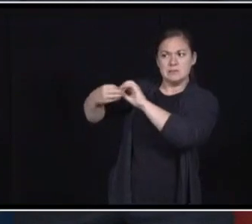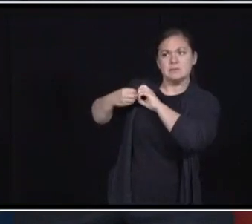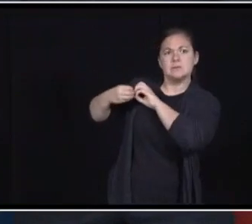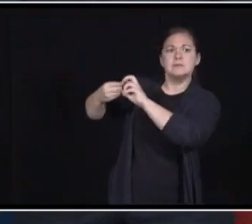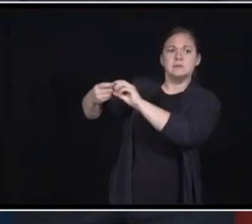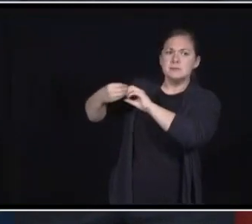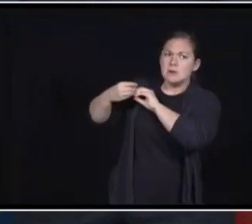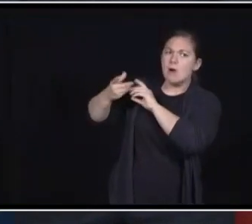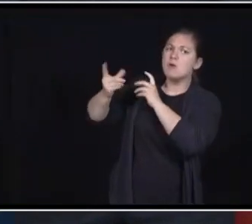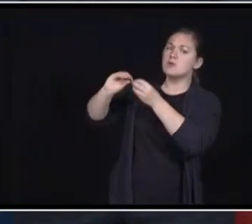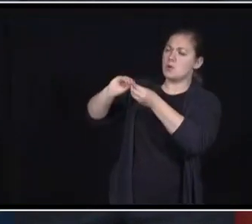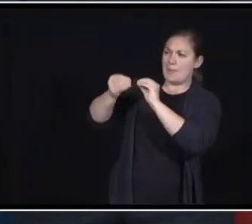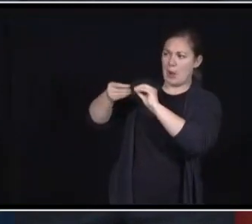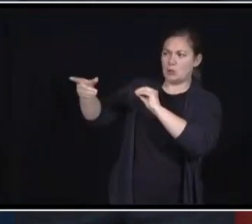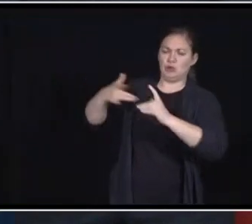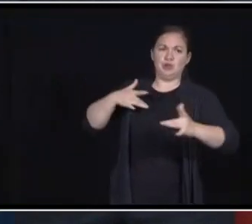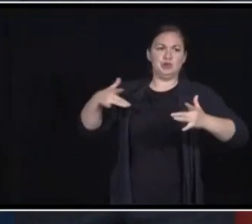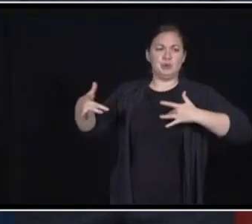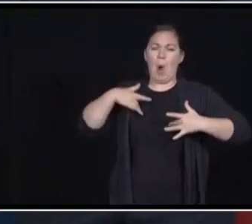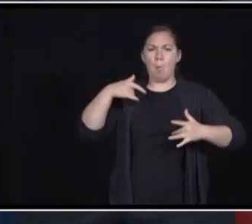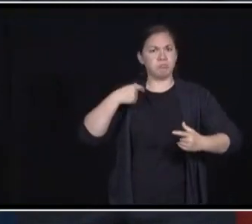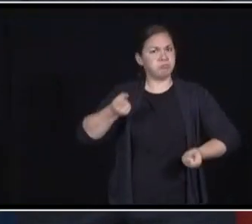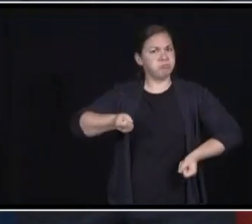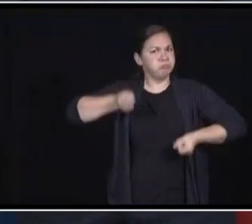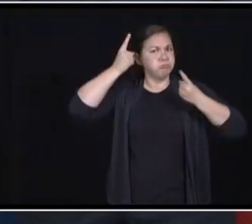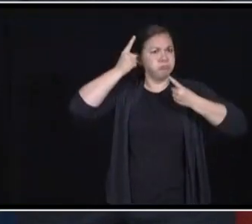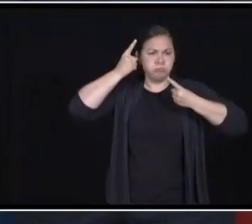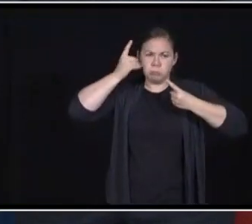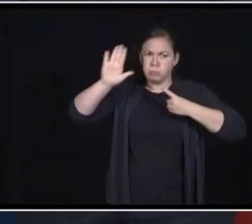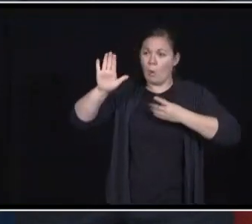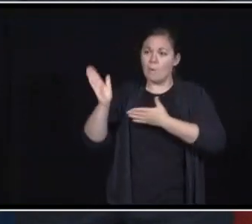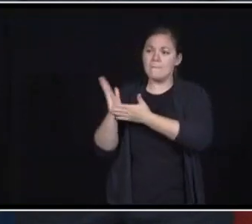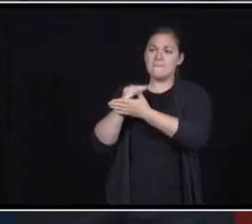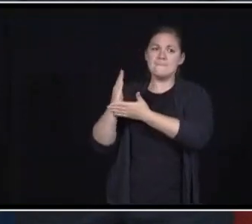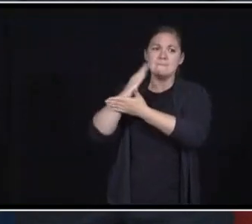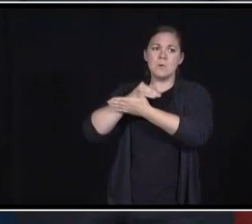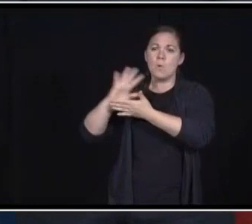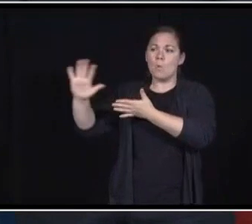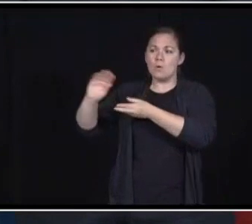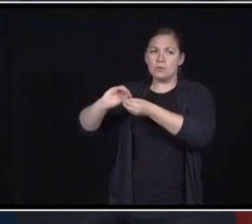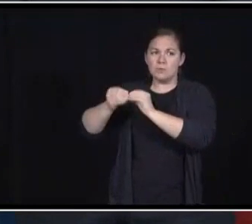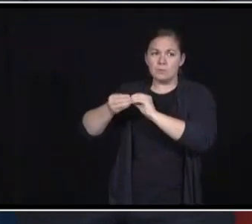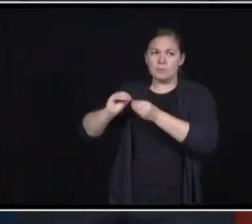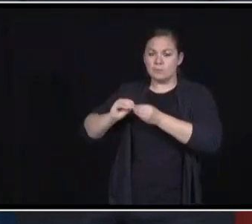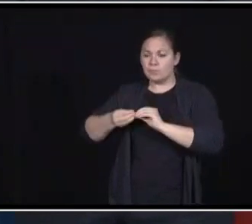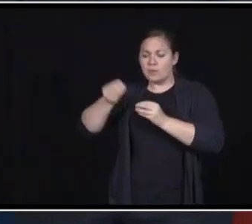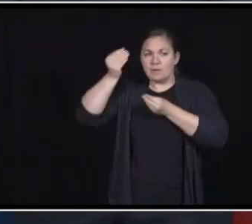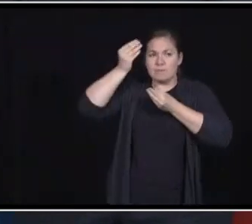to discuss how their process in the cases in increasing numbers were concerning them. We are reviewing their data.